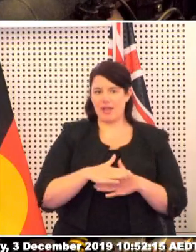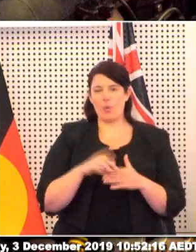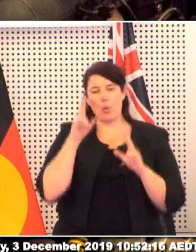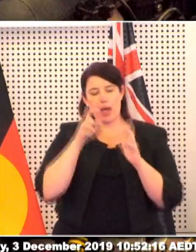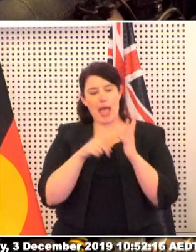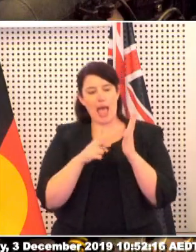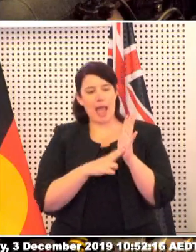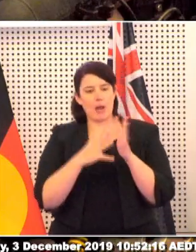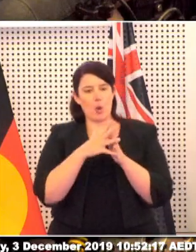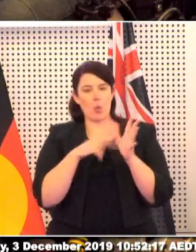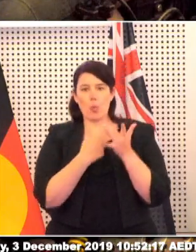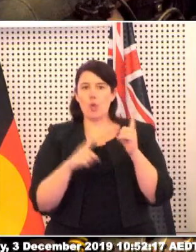What’s that referring to?